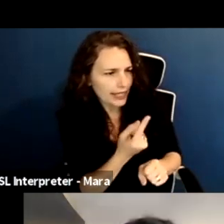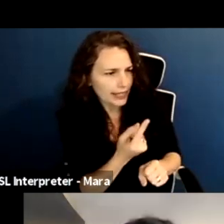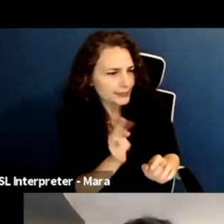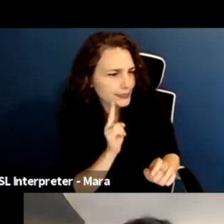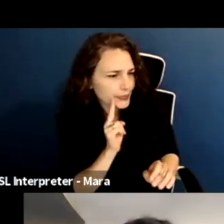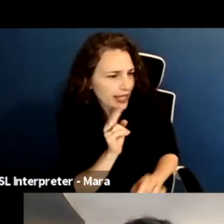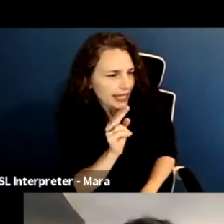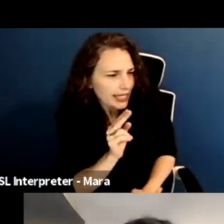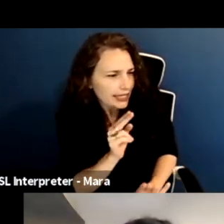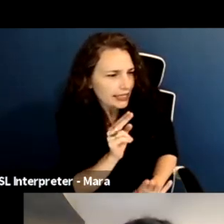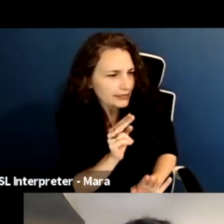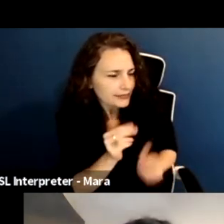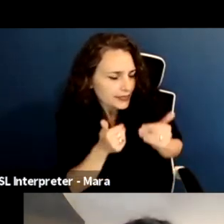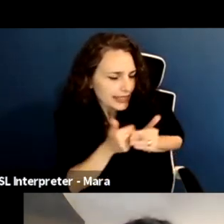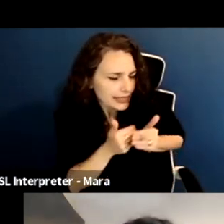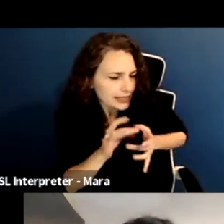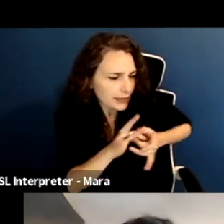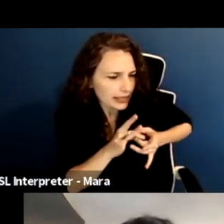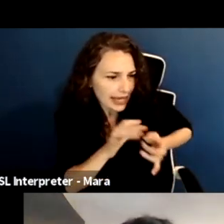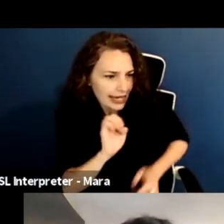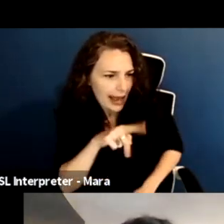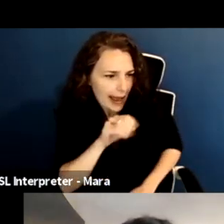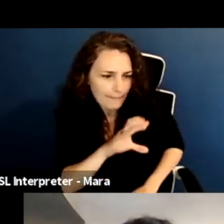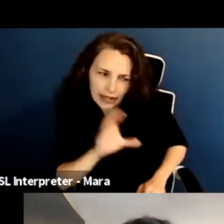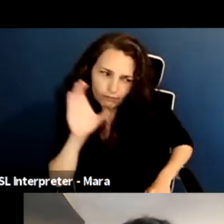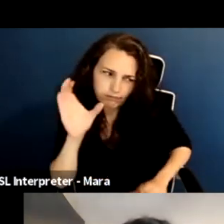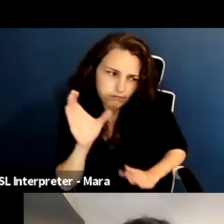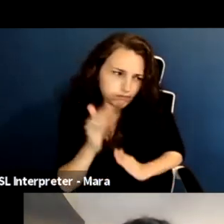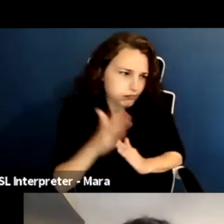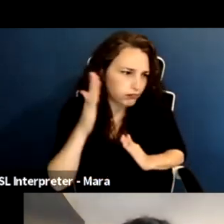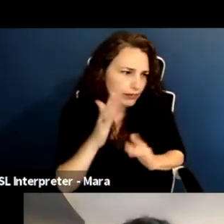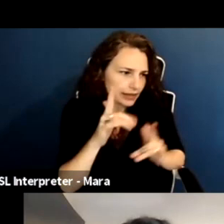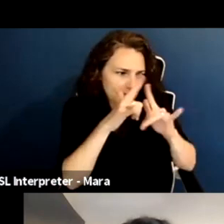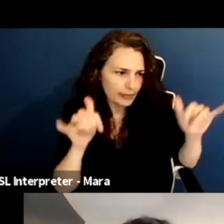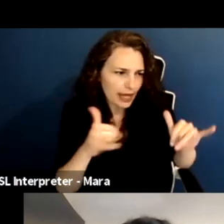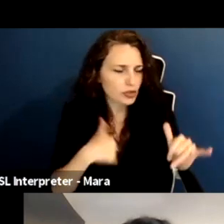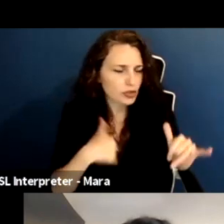And we just started looking for stories